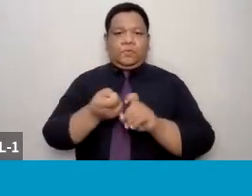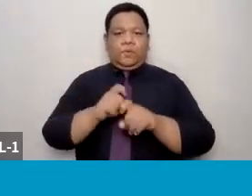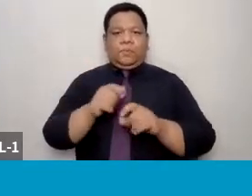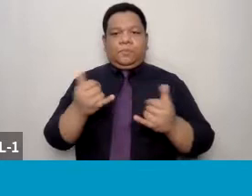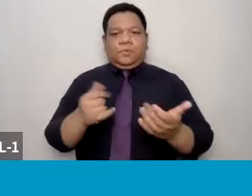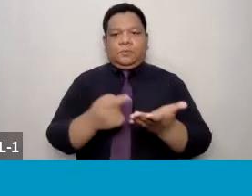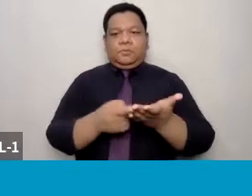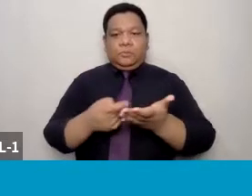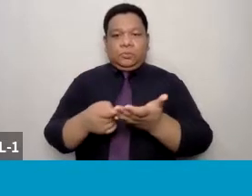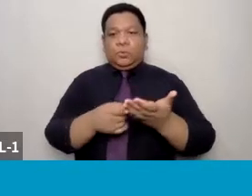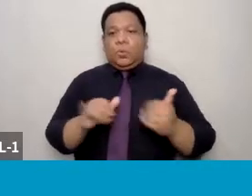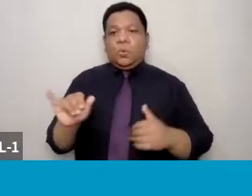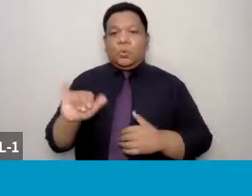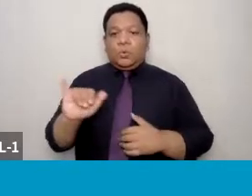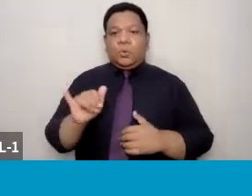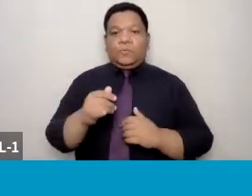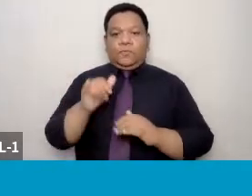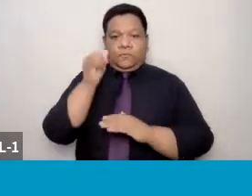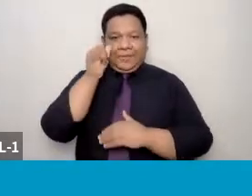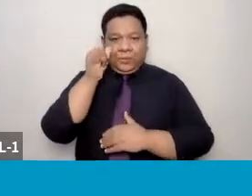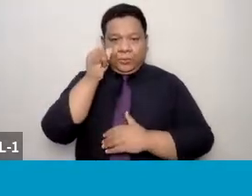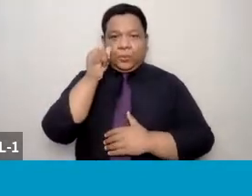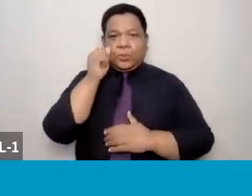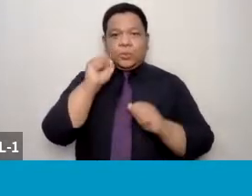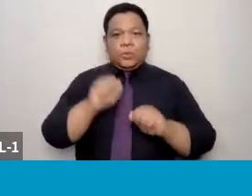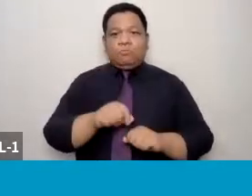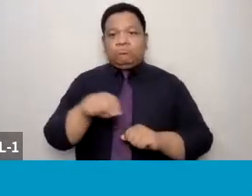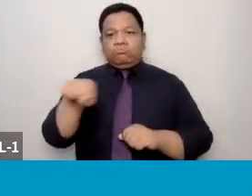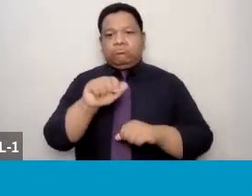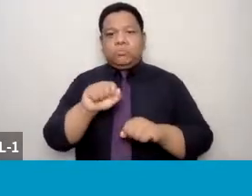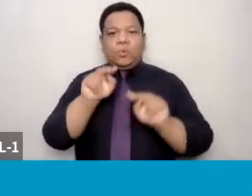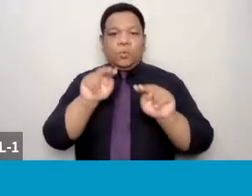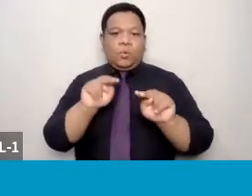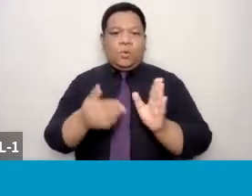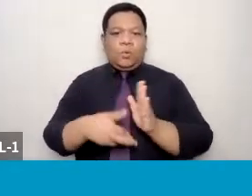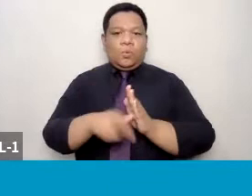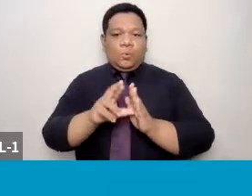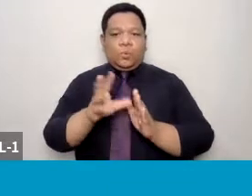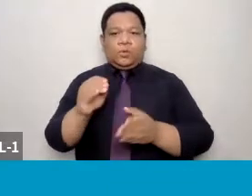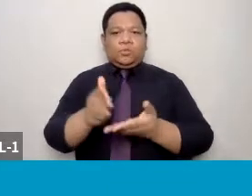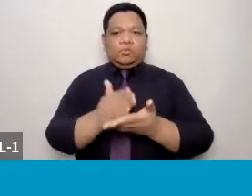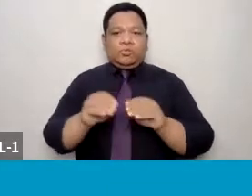This goes the same for the video so you can watch them again and share to others.